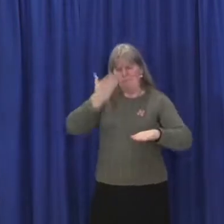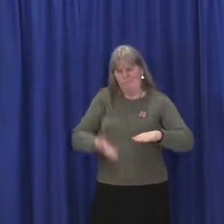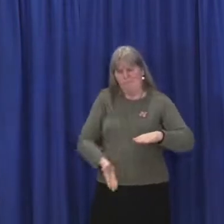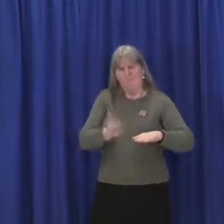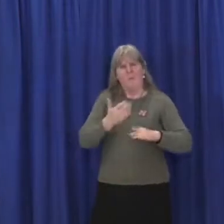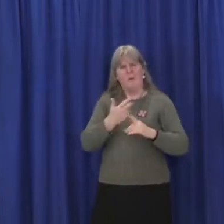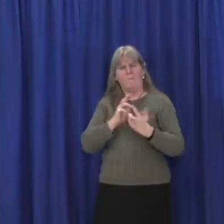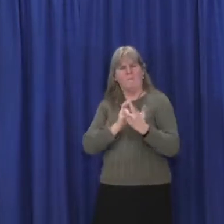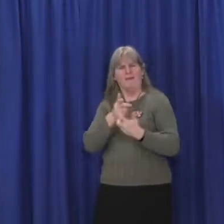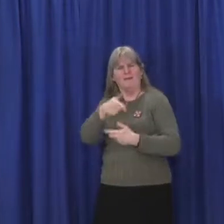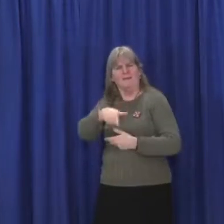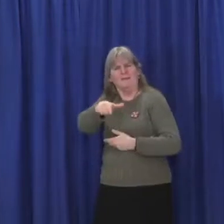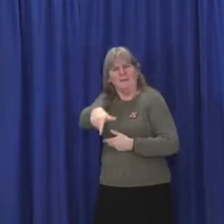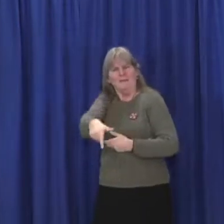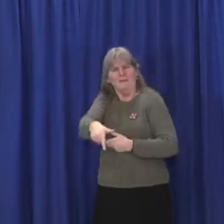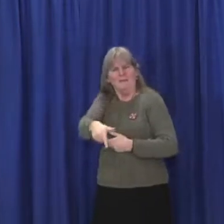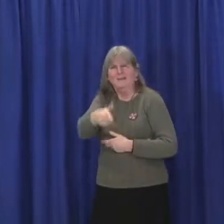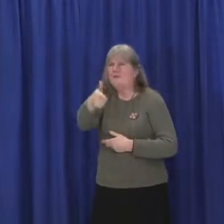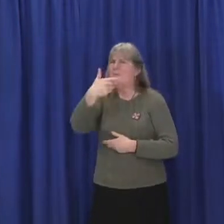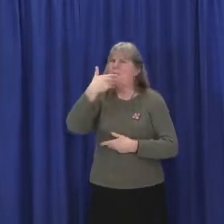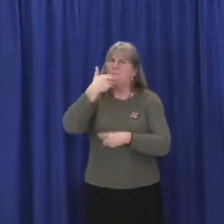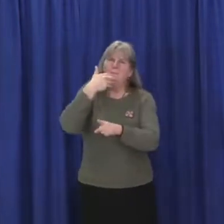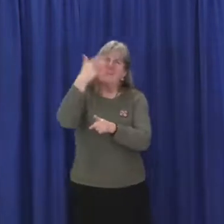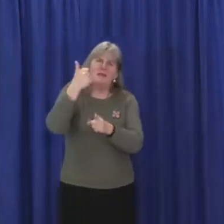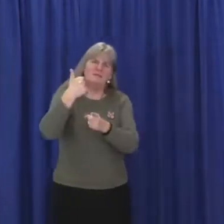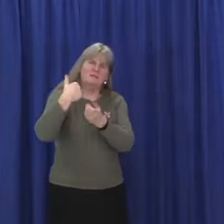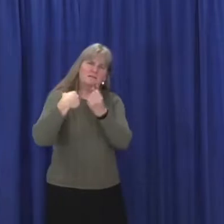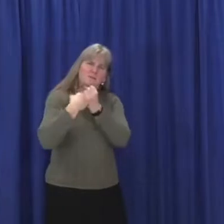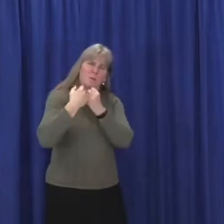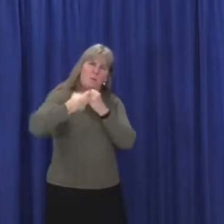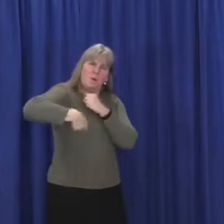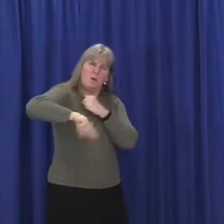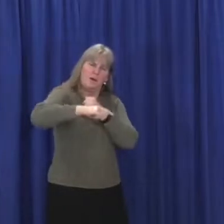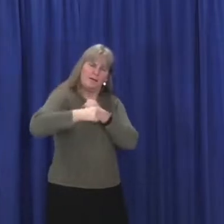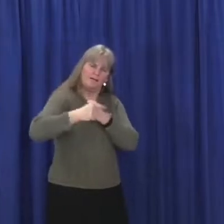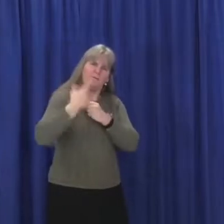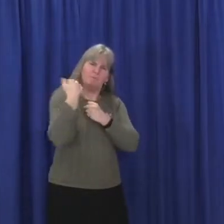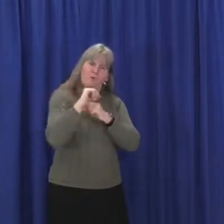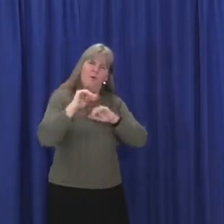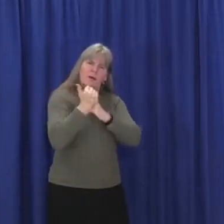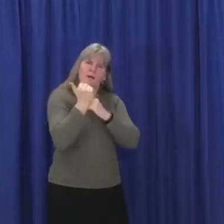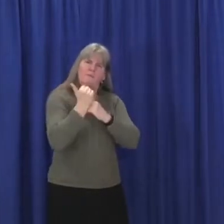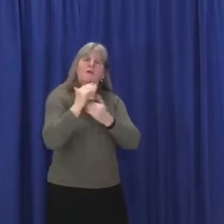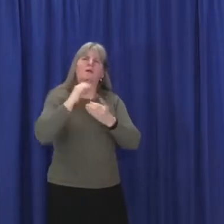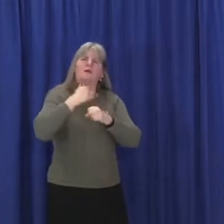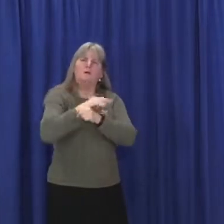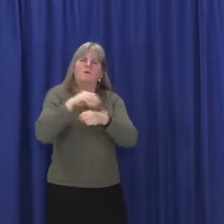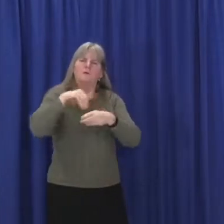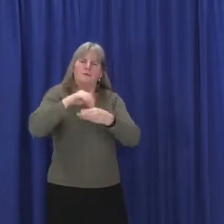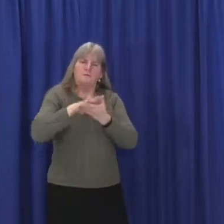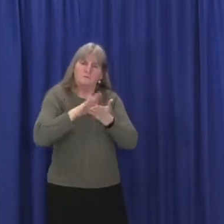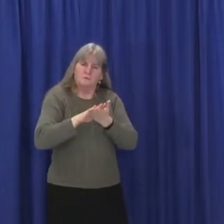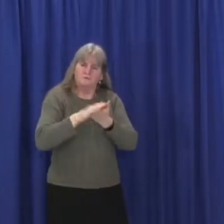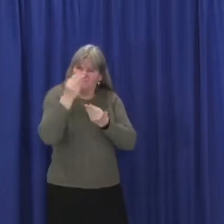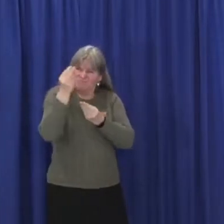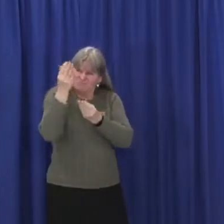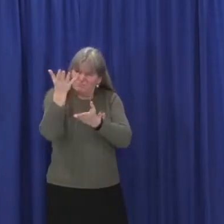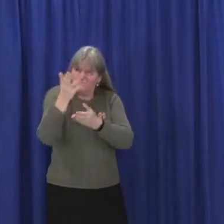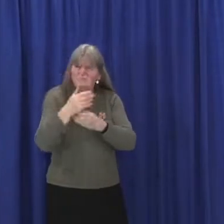And you remain our first and best line of defense in helping limit COVID-19 risk in our schools. Please make sure that your